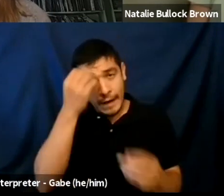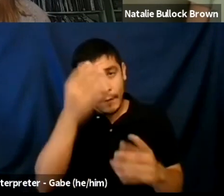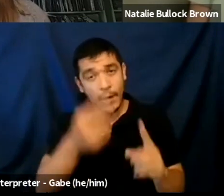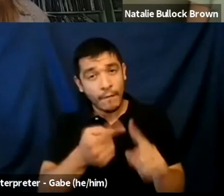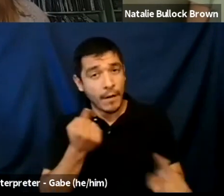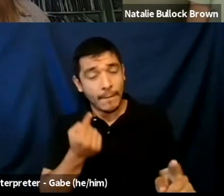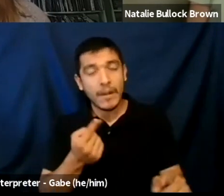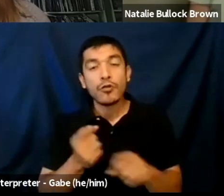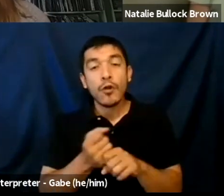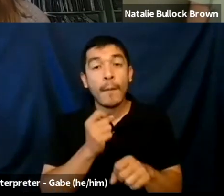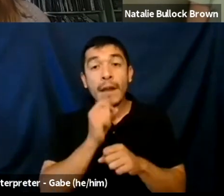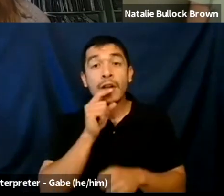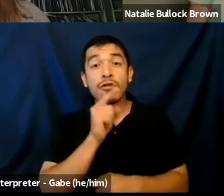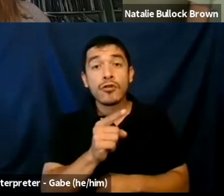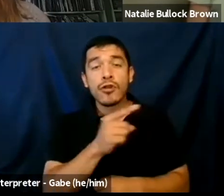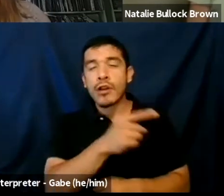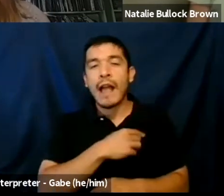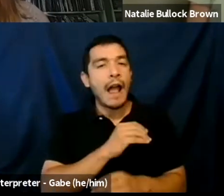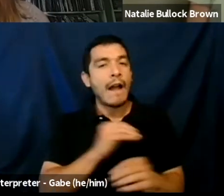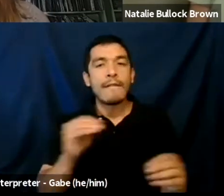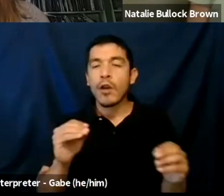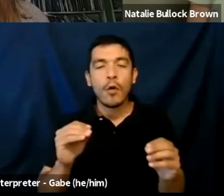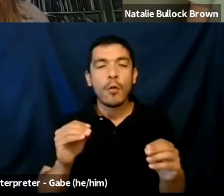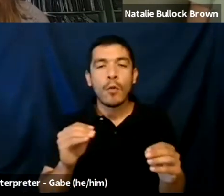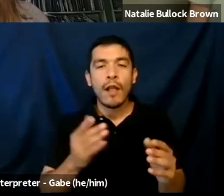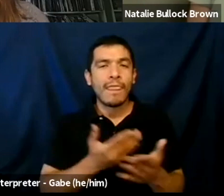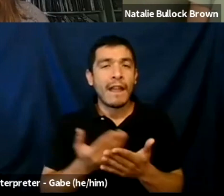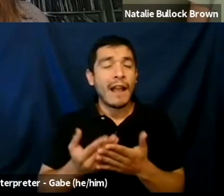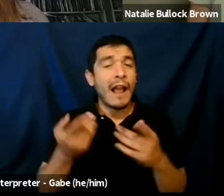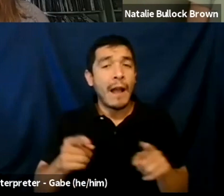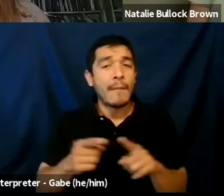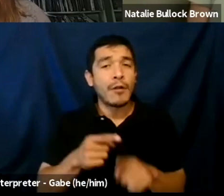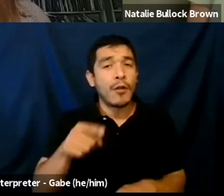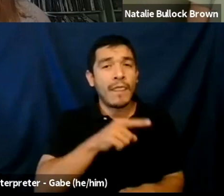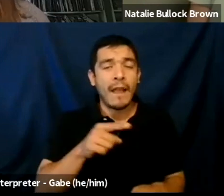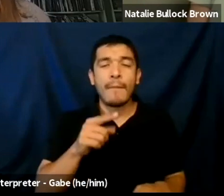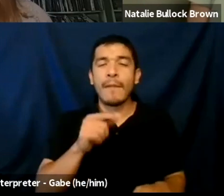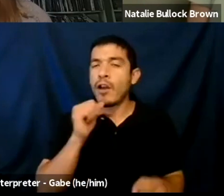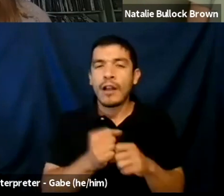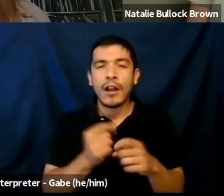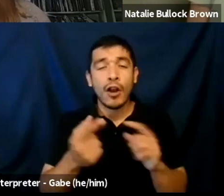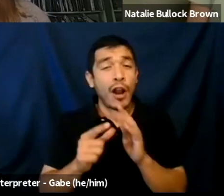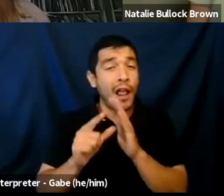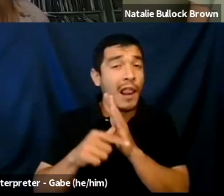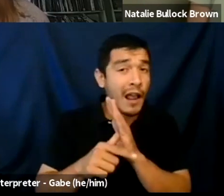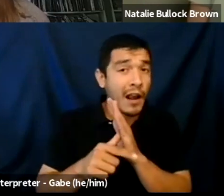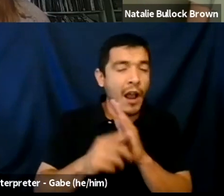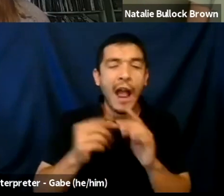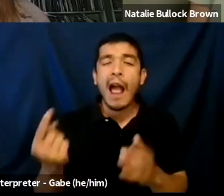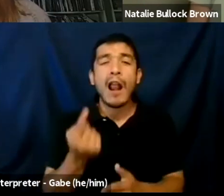to make sure that there's no kind of retributive attack that comes to them later. And always before publication,